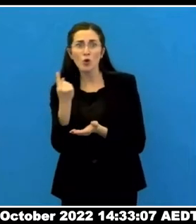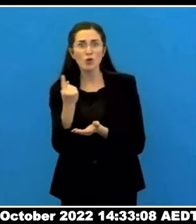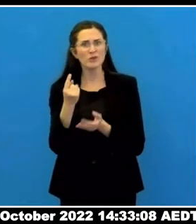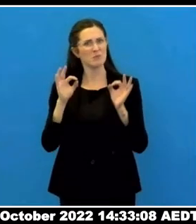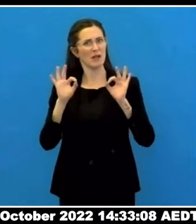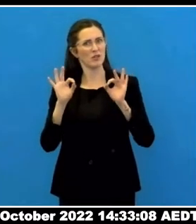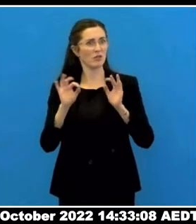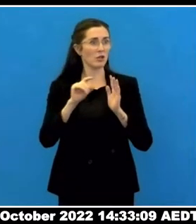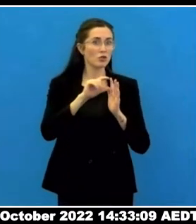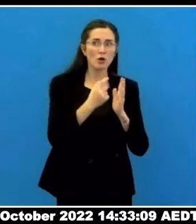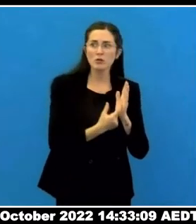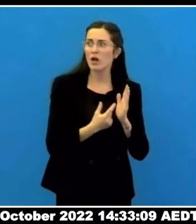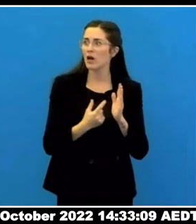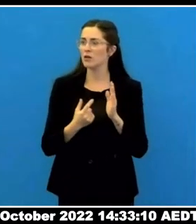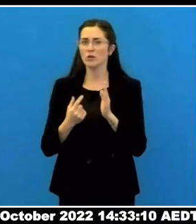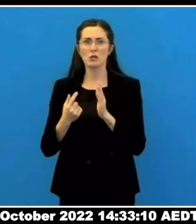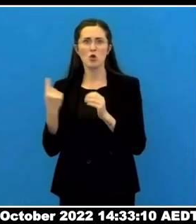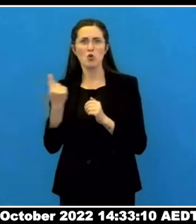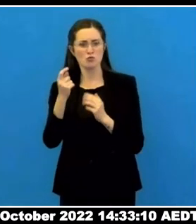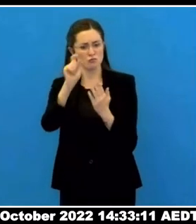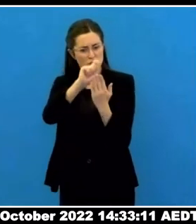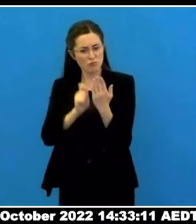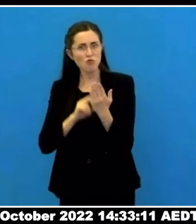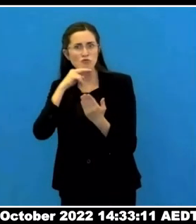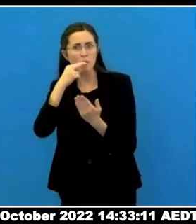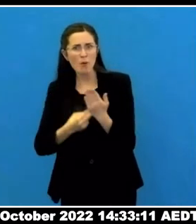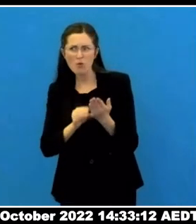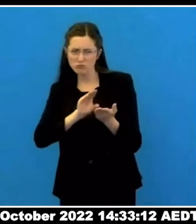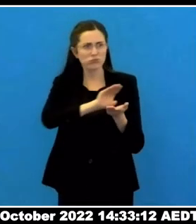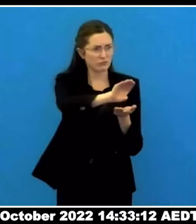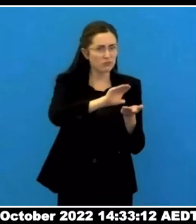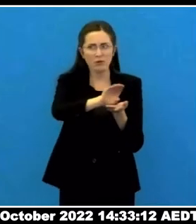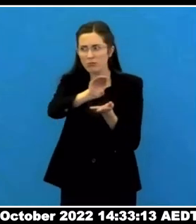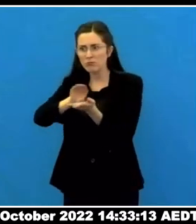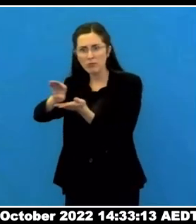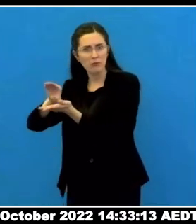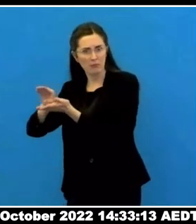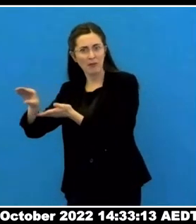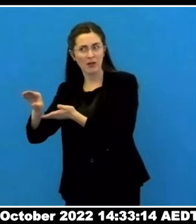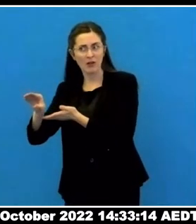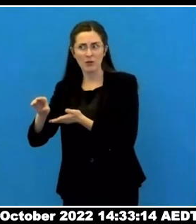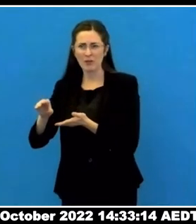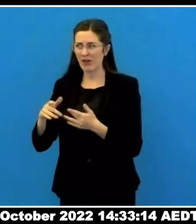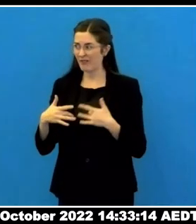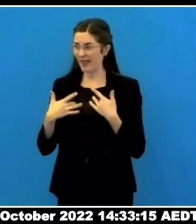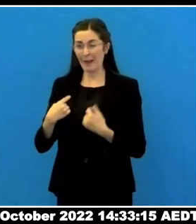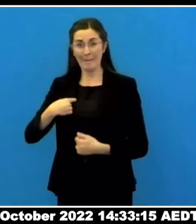the specialists that are writing reports. I don't really see help,